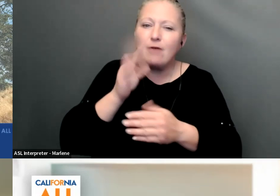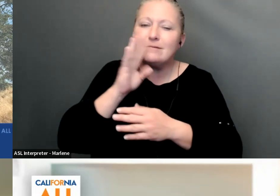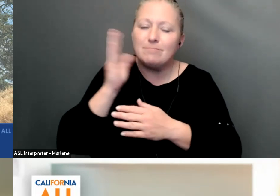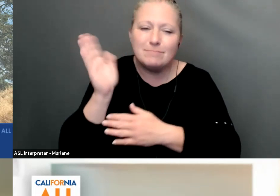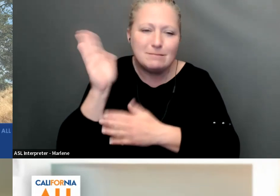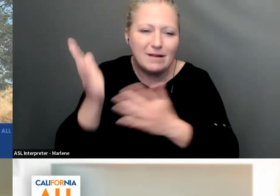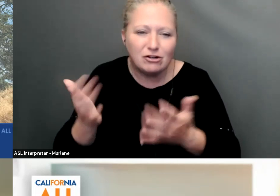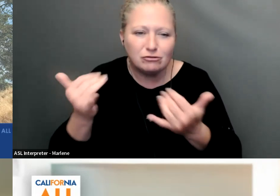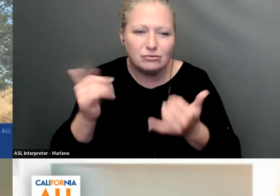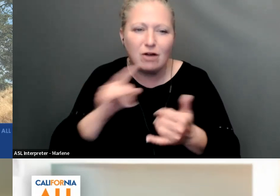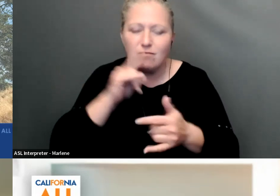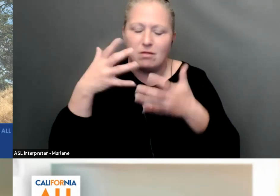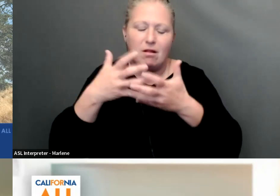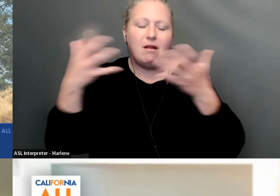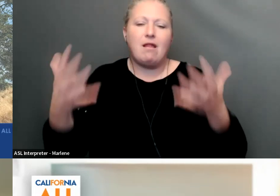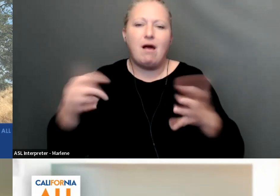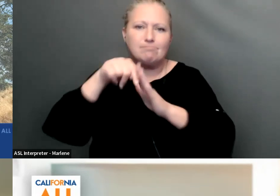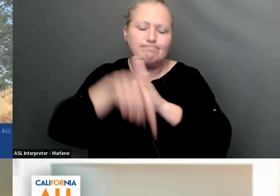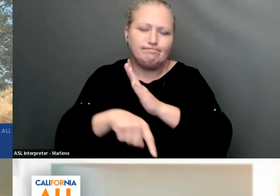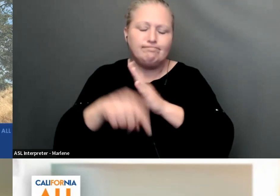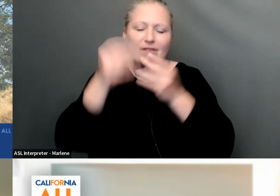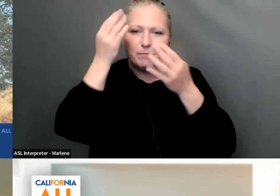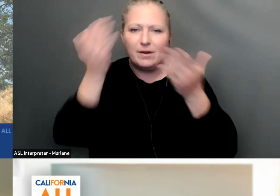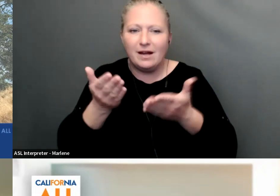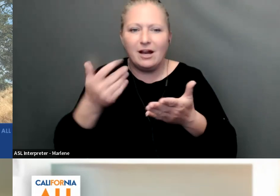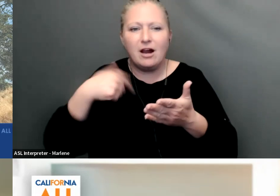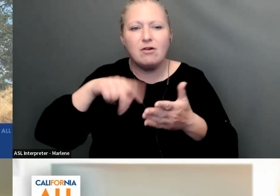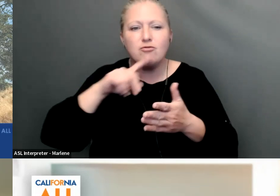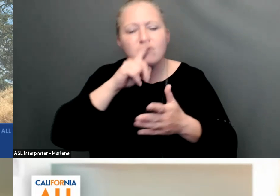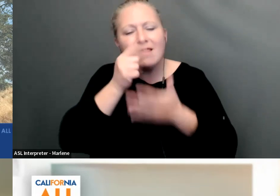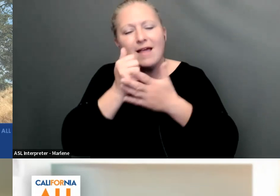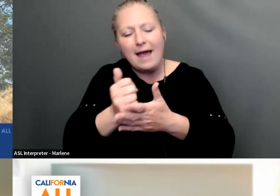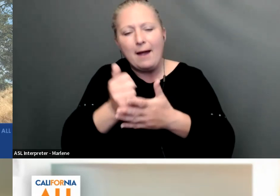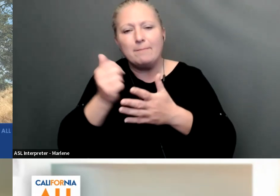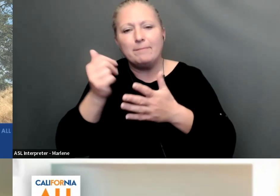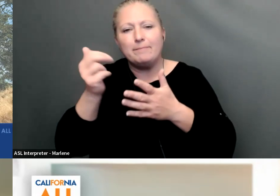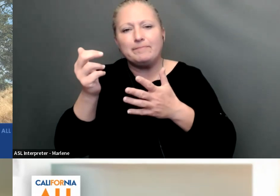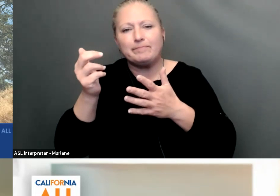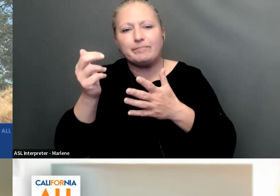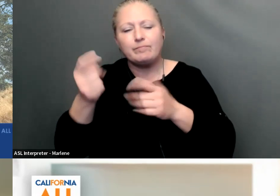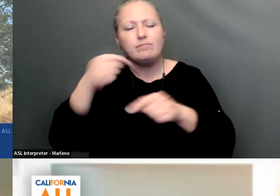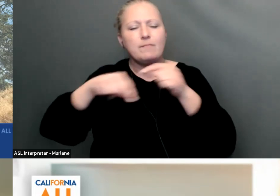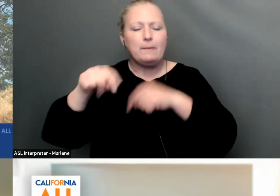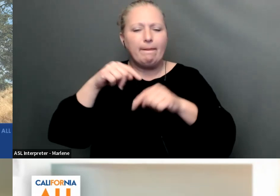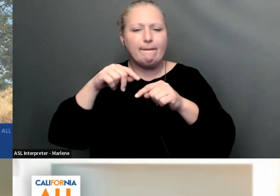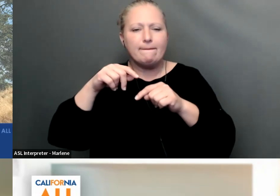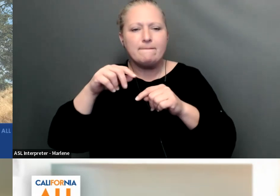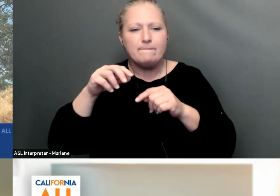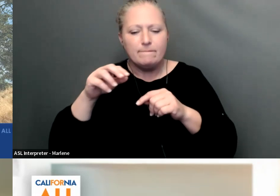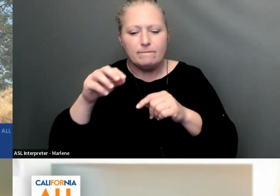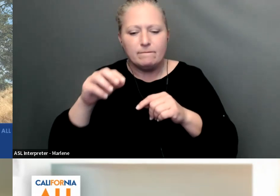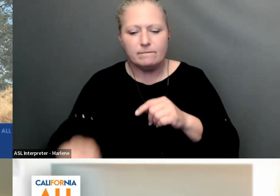Such rich content here. Any really helps to to kind of go back to you know what this state is